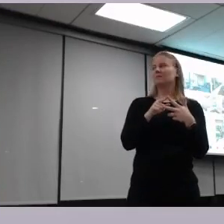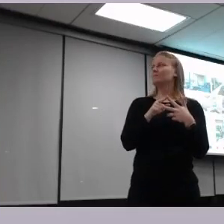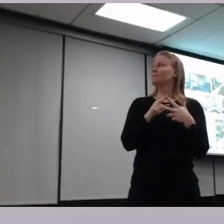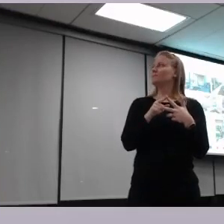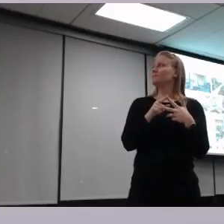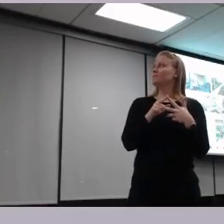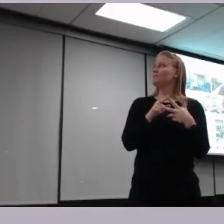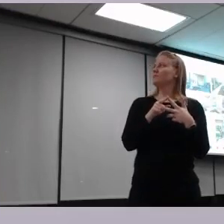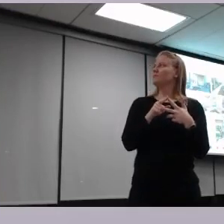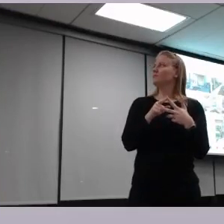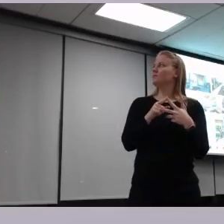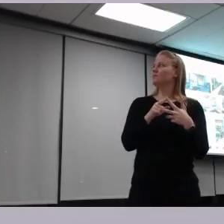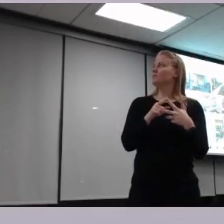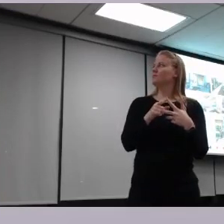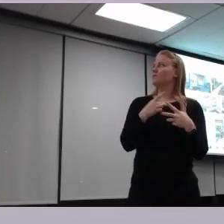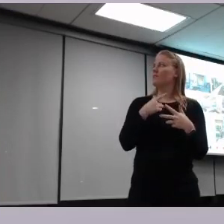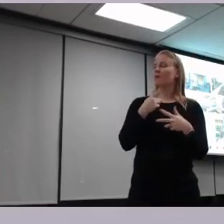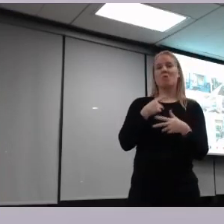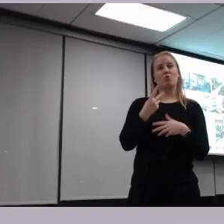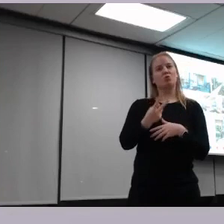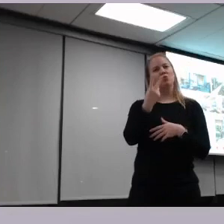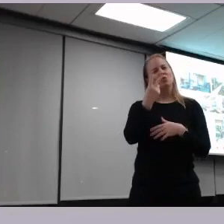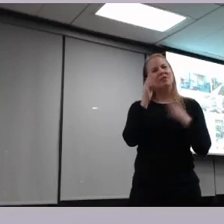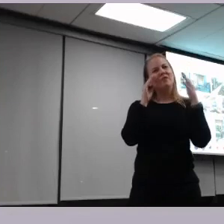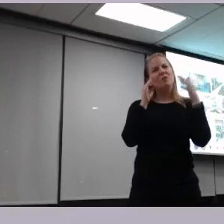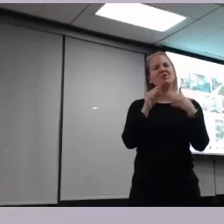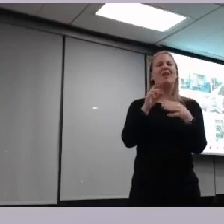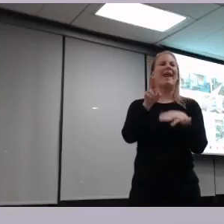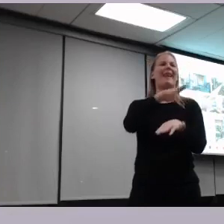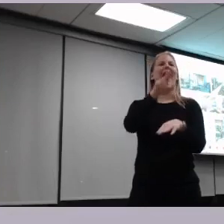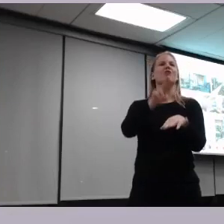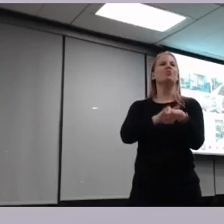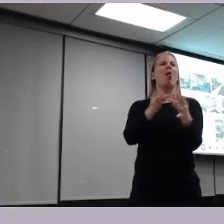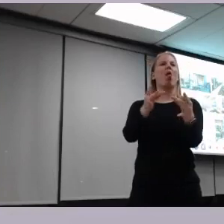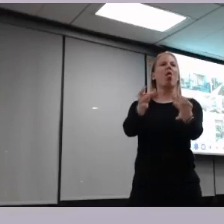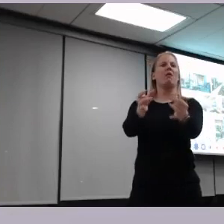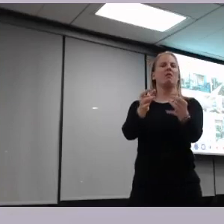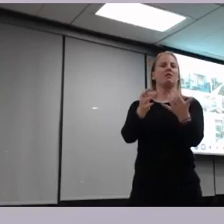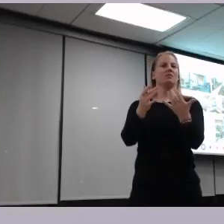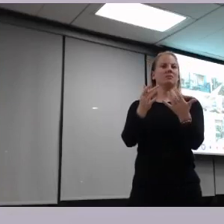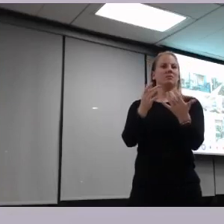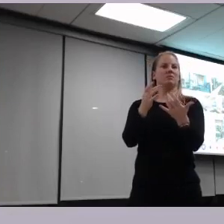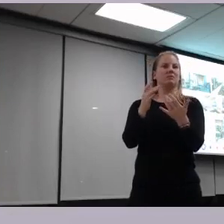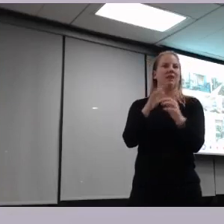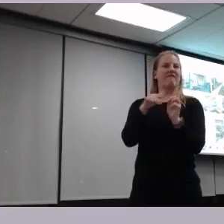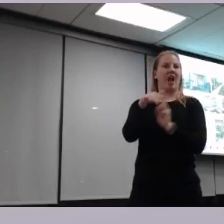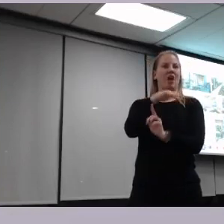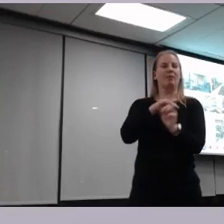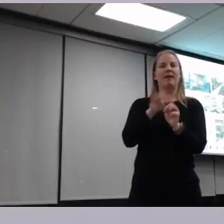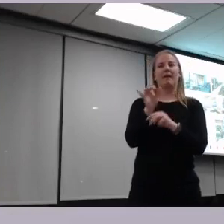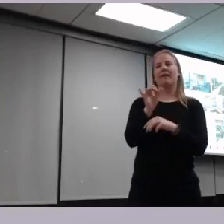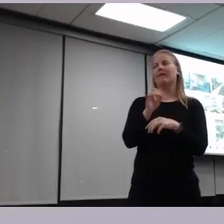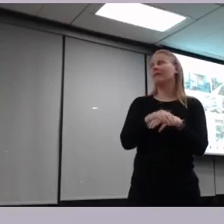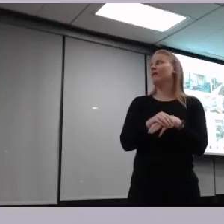Want to focus on creating a natural environment. So using materials like odors, gravels